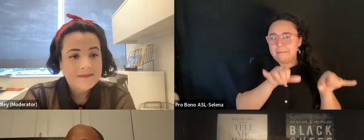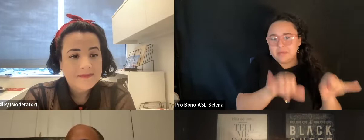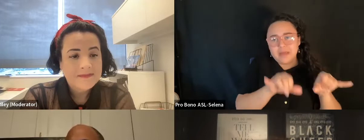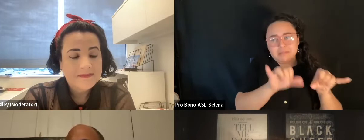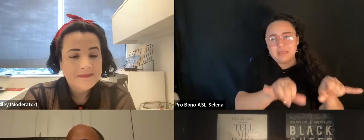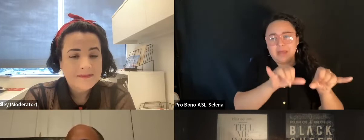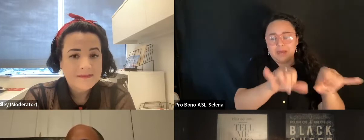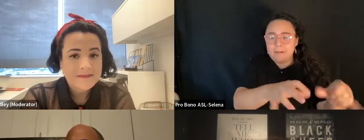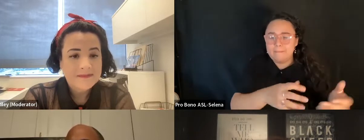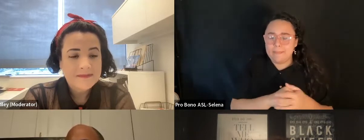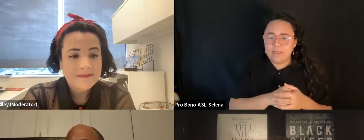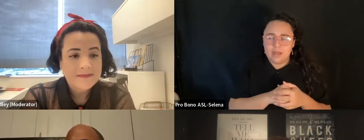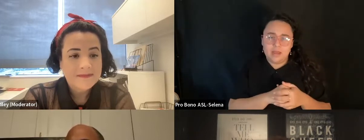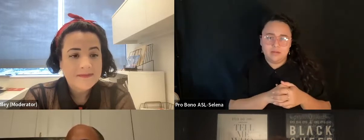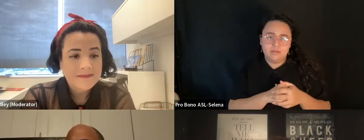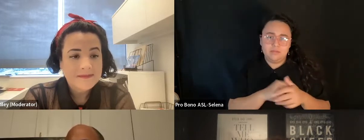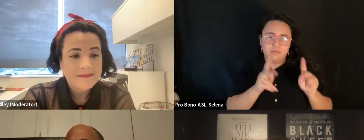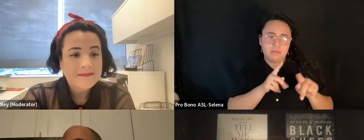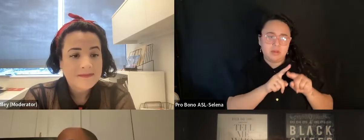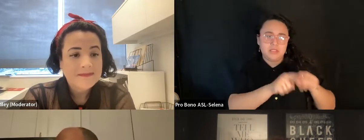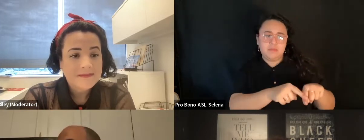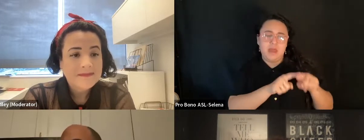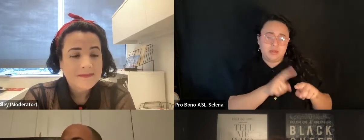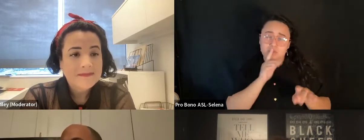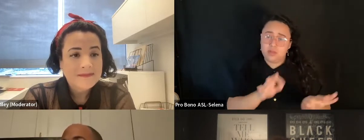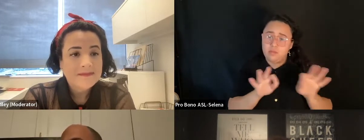I agree. There's a strange paradox there.